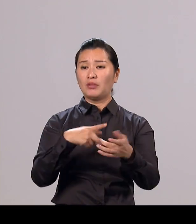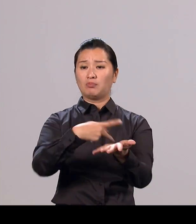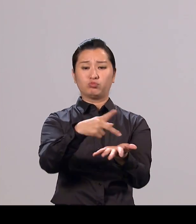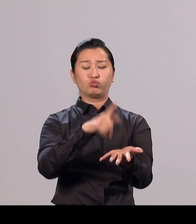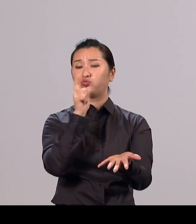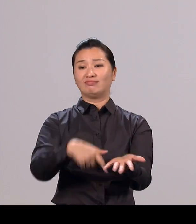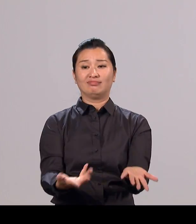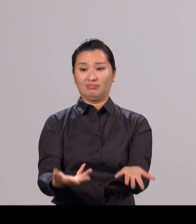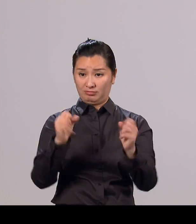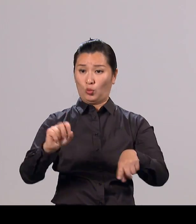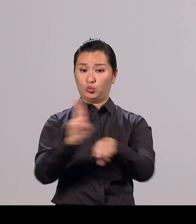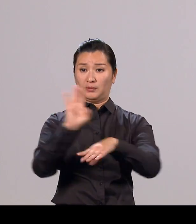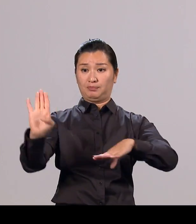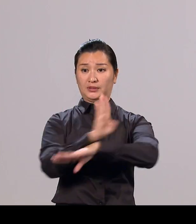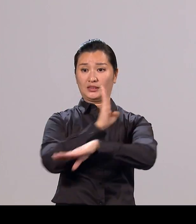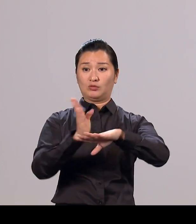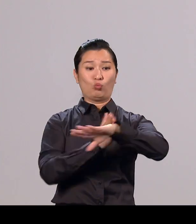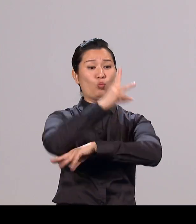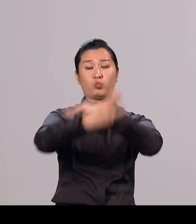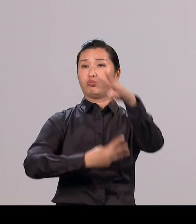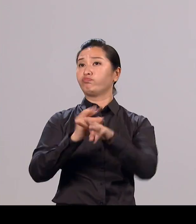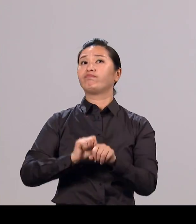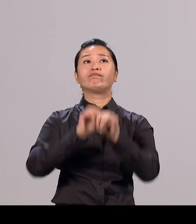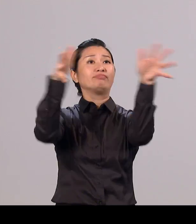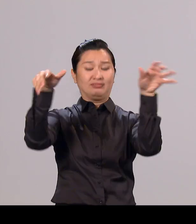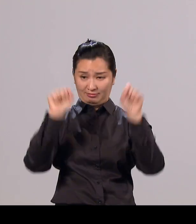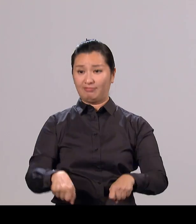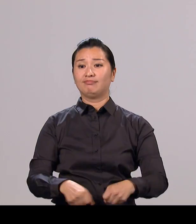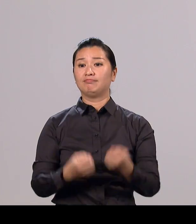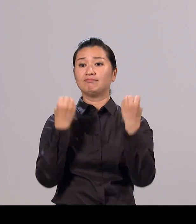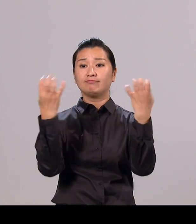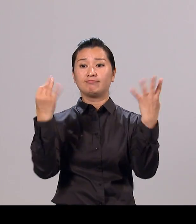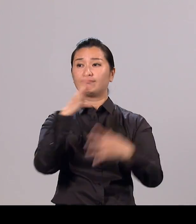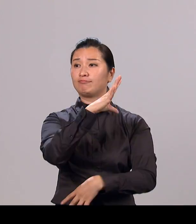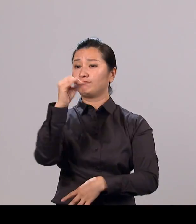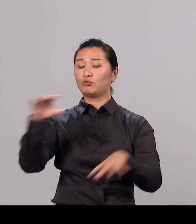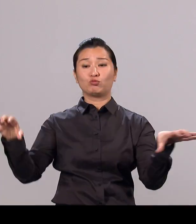We have already got companies doing interesting things in the digital space. Like Ascent Solutions.